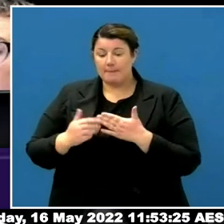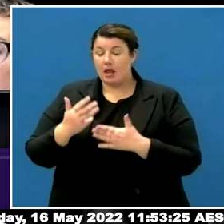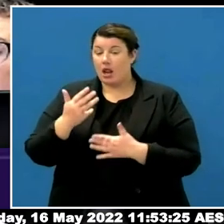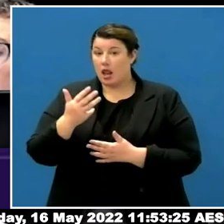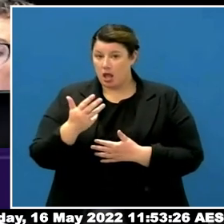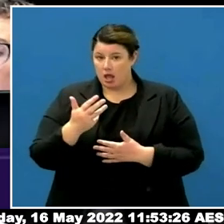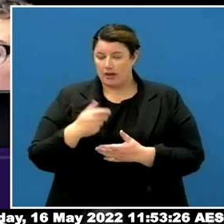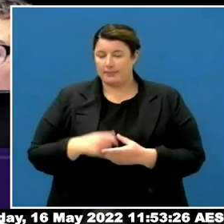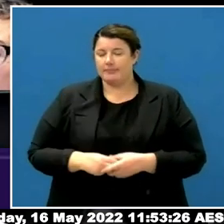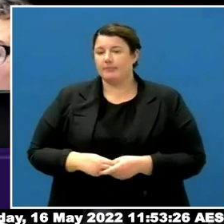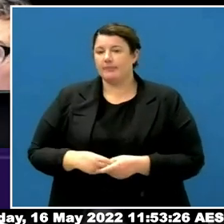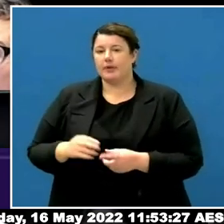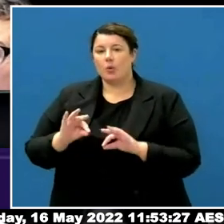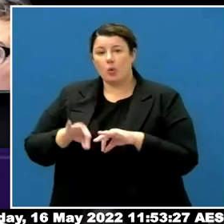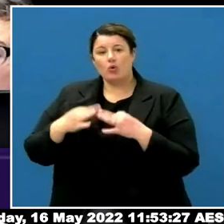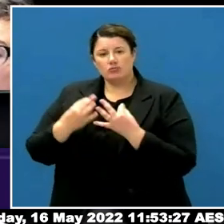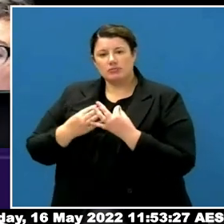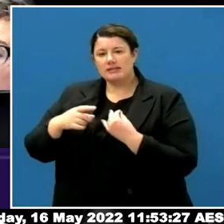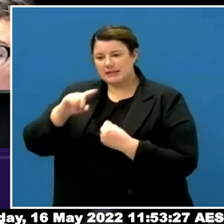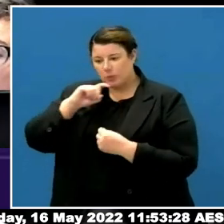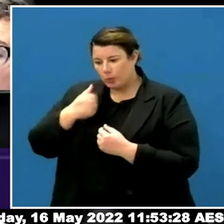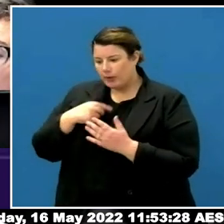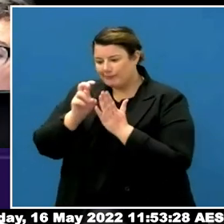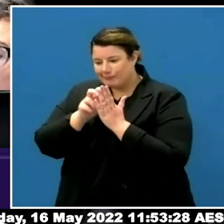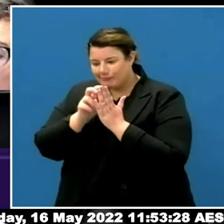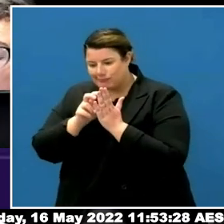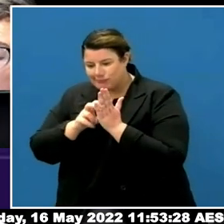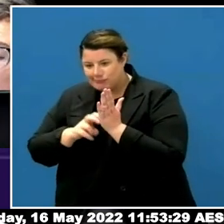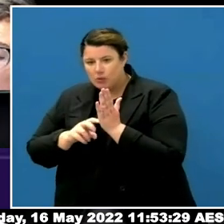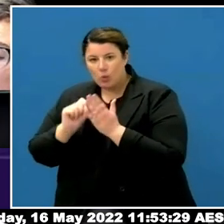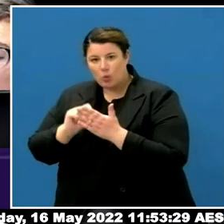"Afford agree keep accurate records of the support provided to participants."